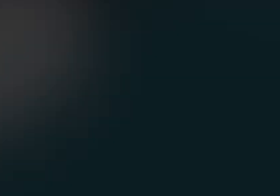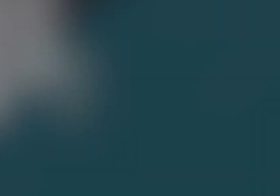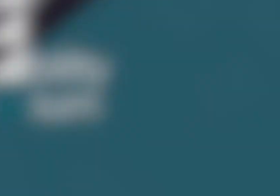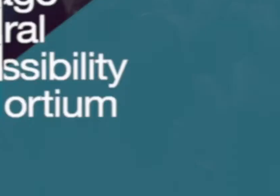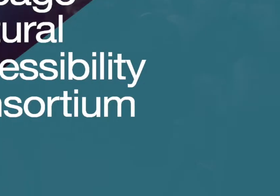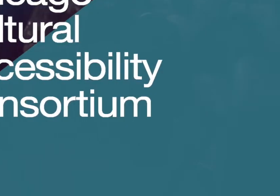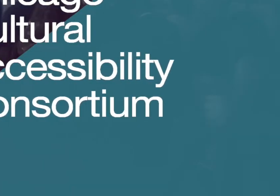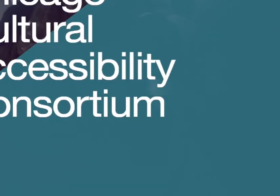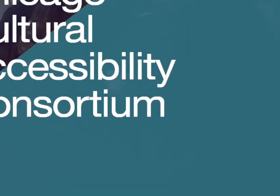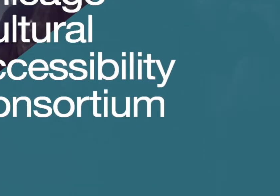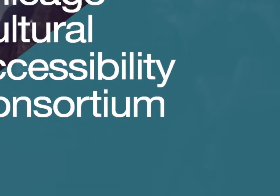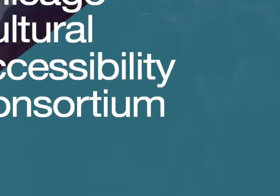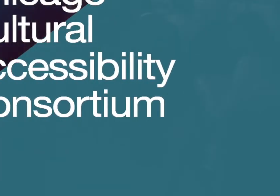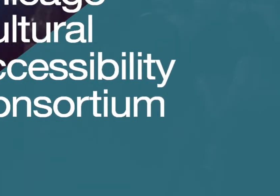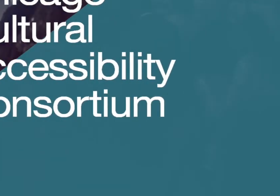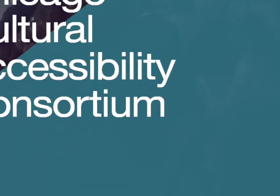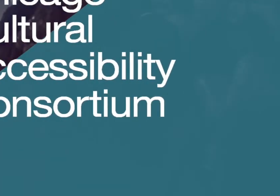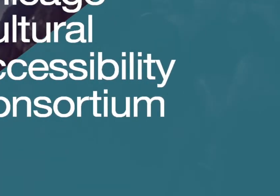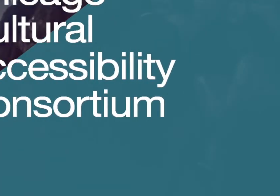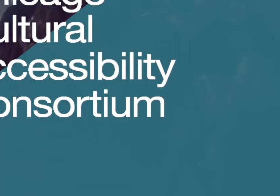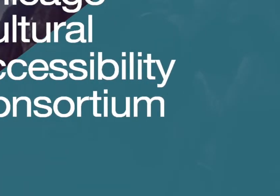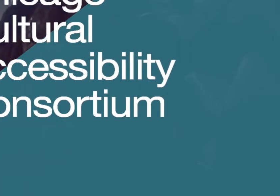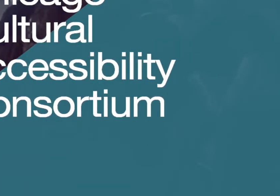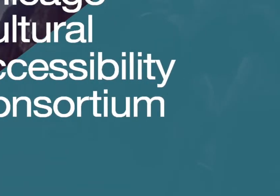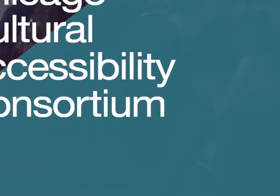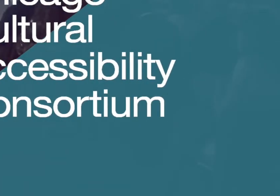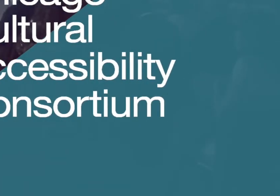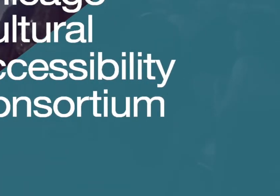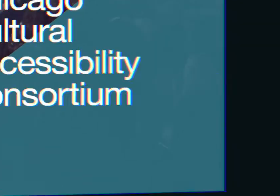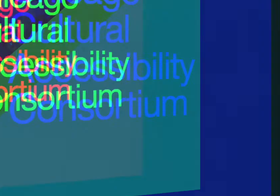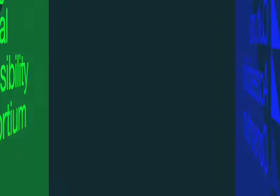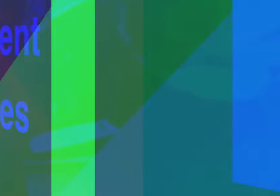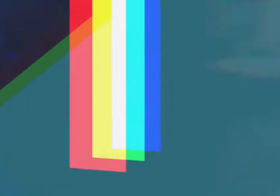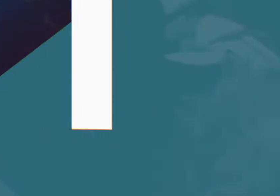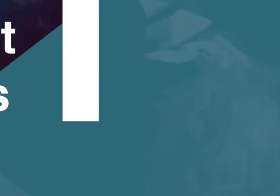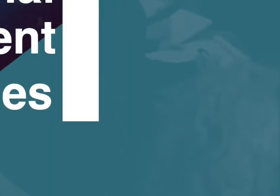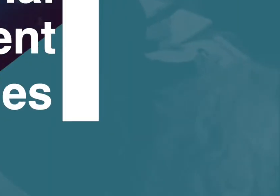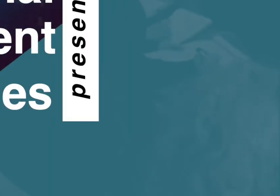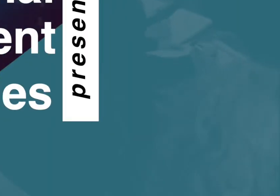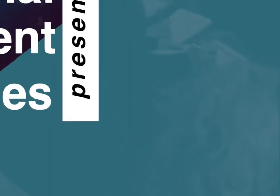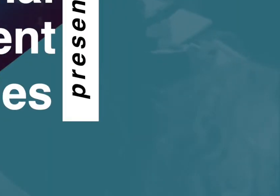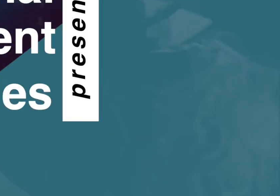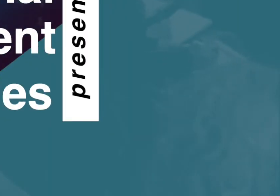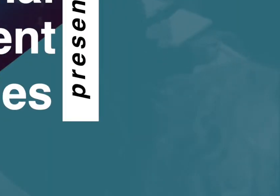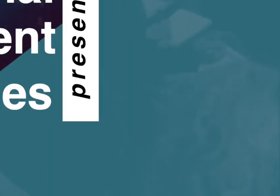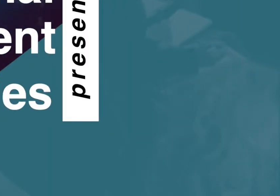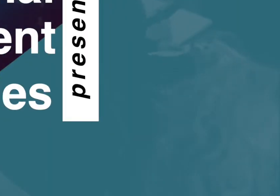[Audio Describer] White text over video of past events. Logo: Chicago Cultural Accessibility Consortium. Professional Development Series presents,